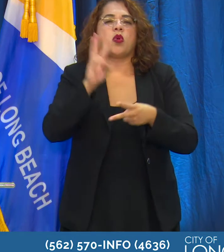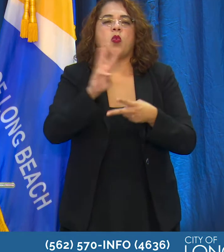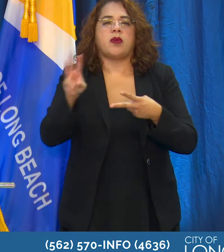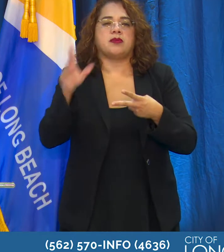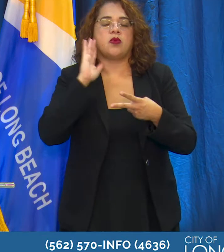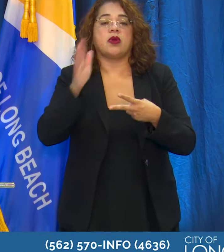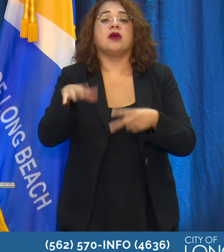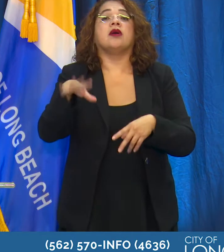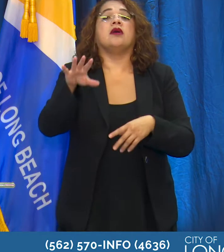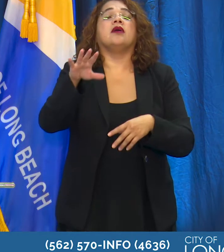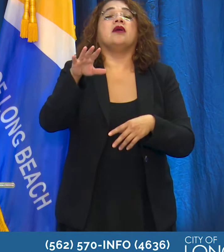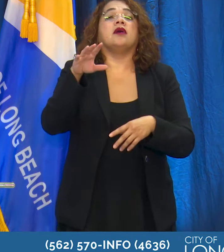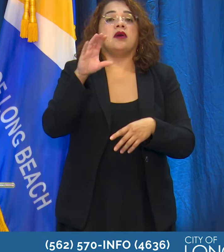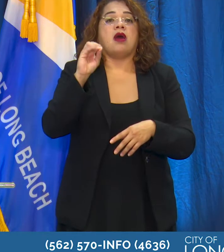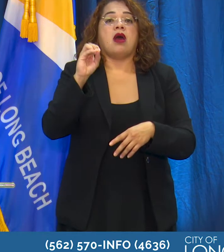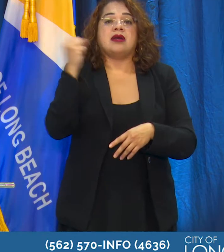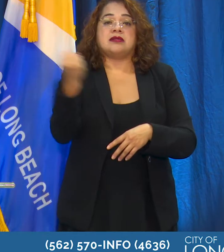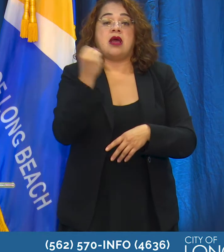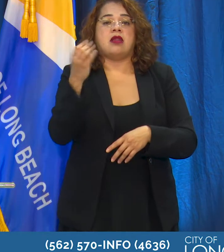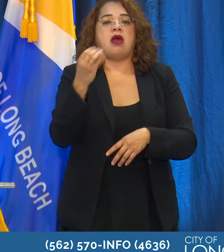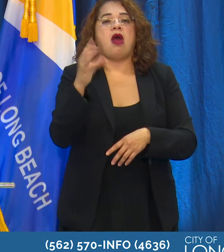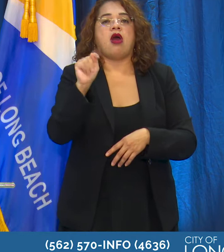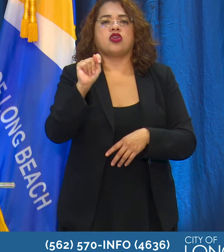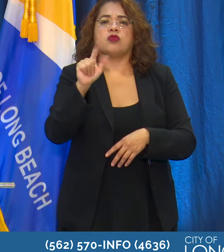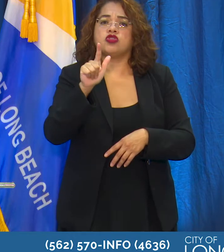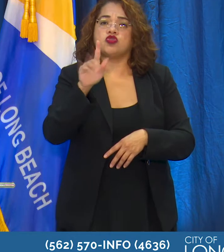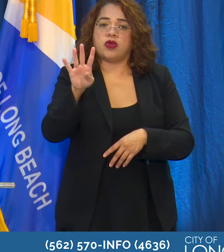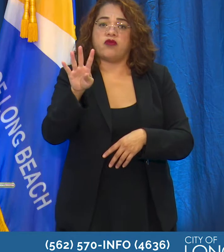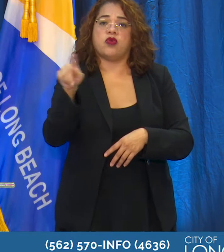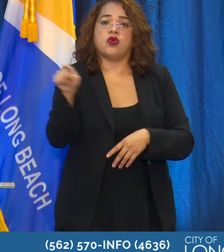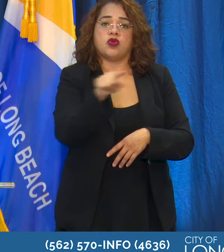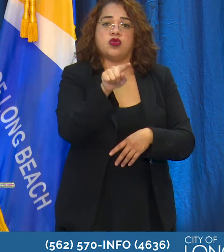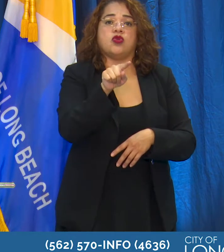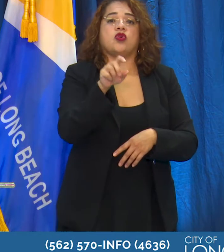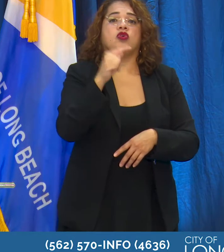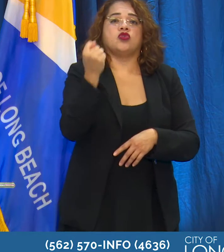Saturday October 24th through Tuesday November 3rd.